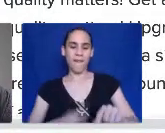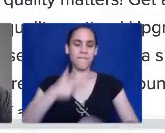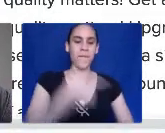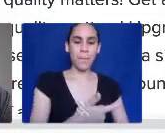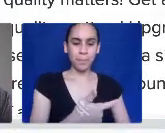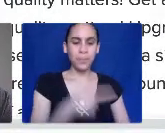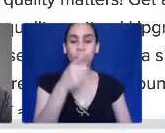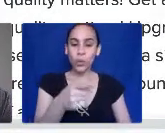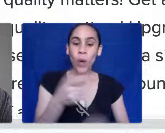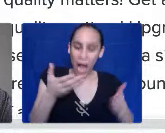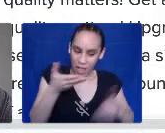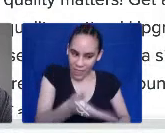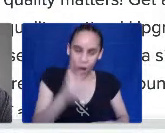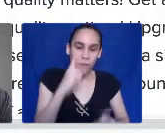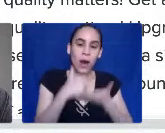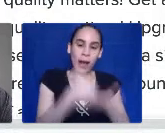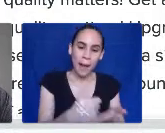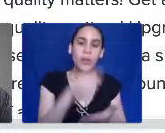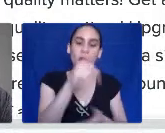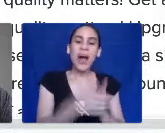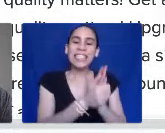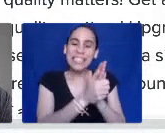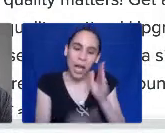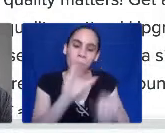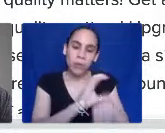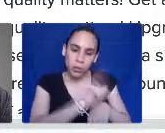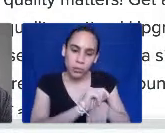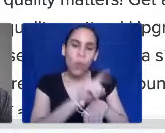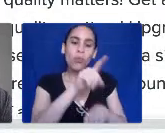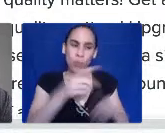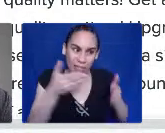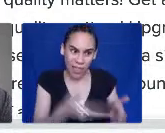are skilled consultant that is really good at what you're doing and you're not there to be evaluated